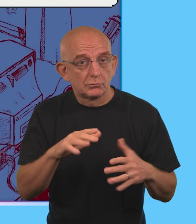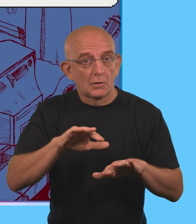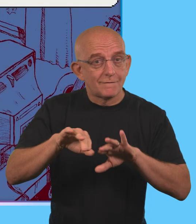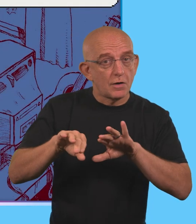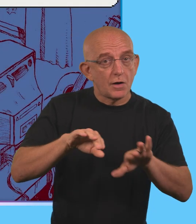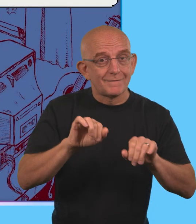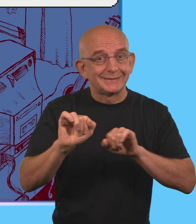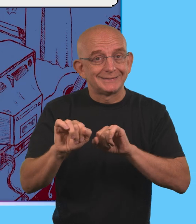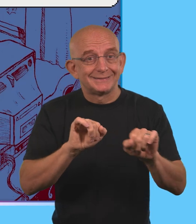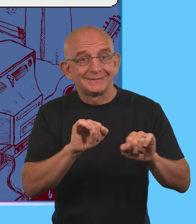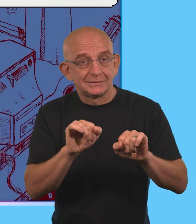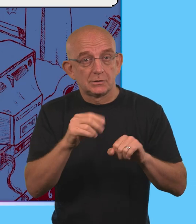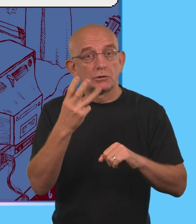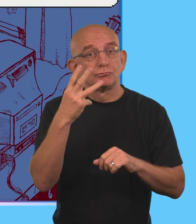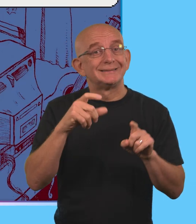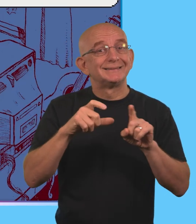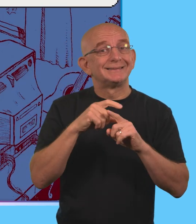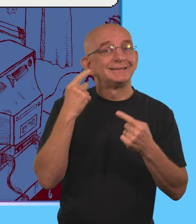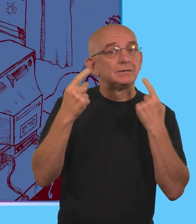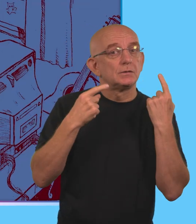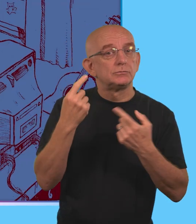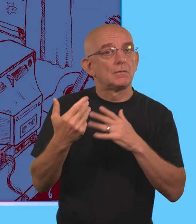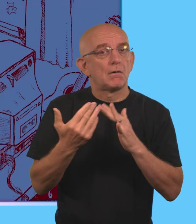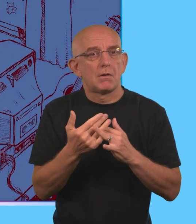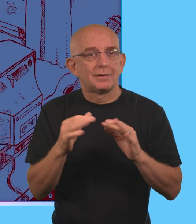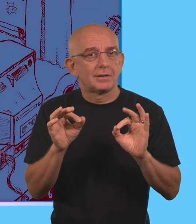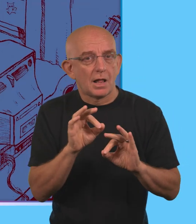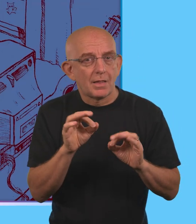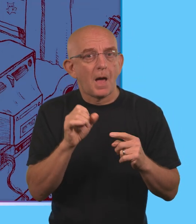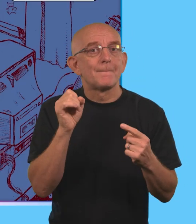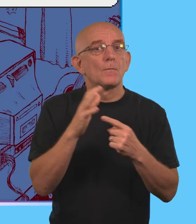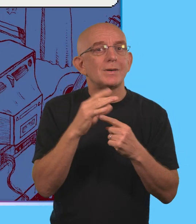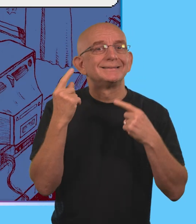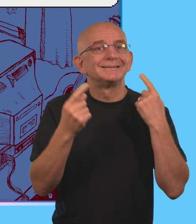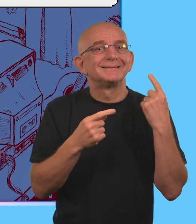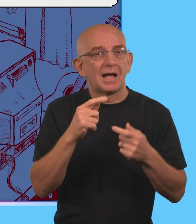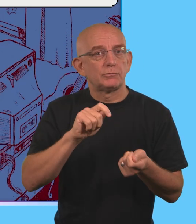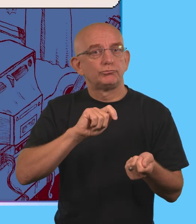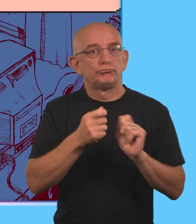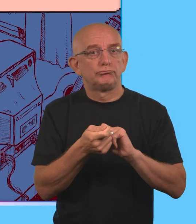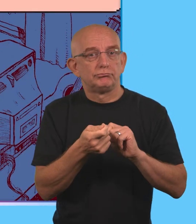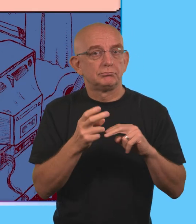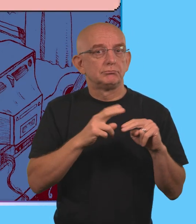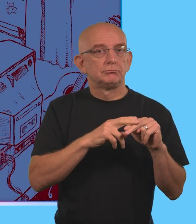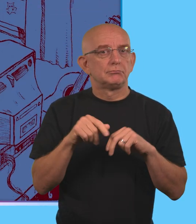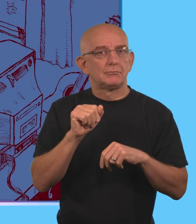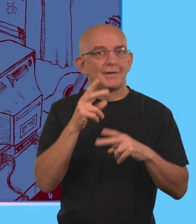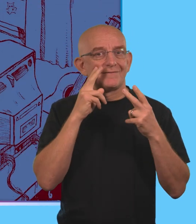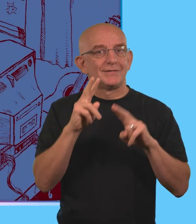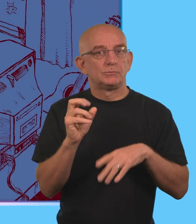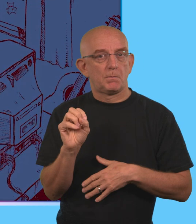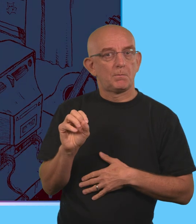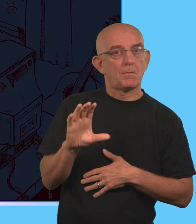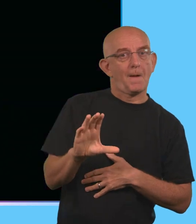The game contains no 3D audio effects, and all important sound effects are dubbed with a visual onomatopea.